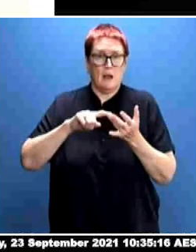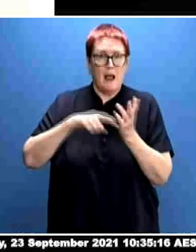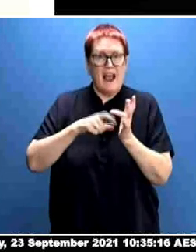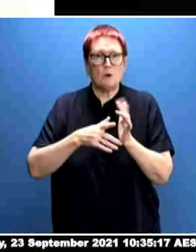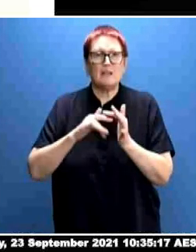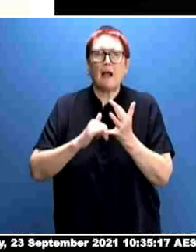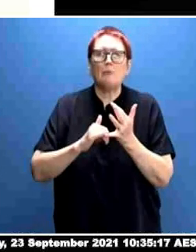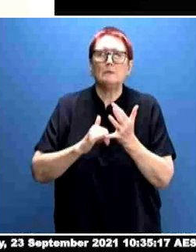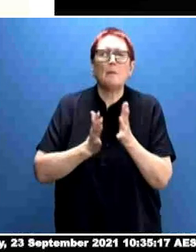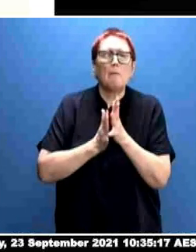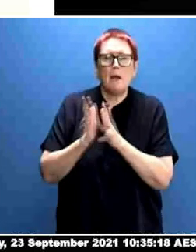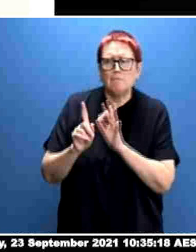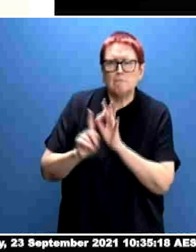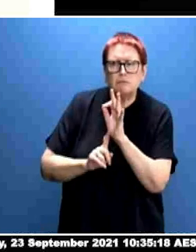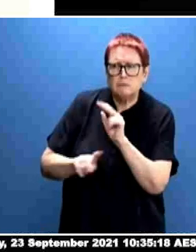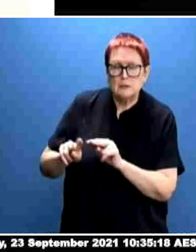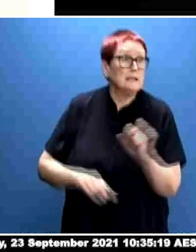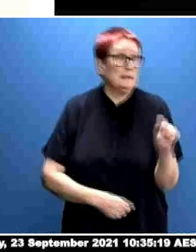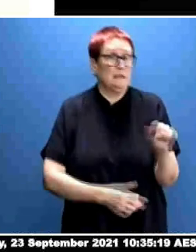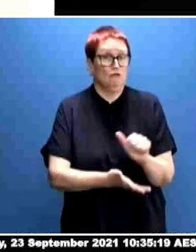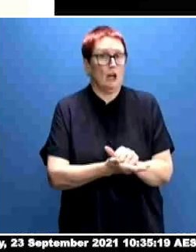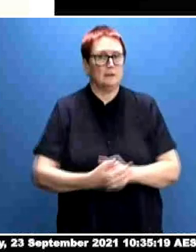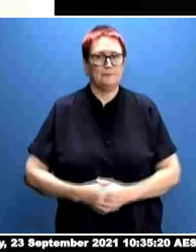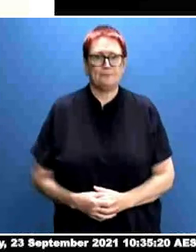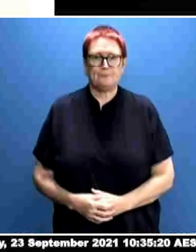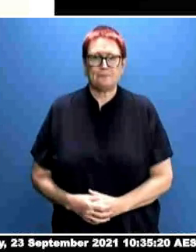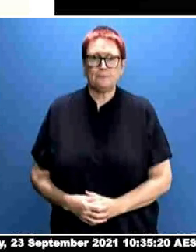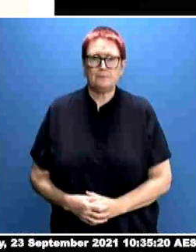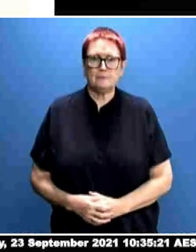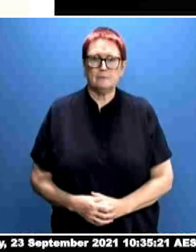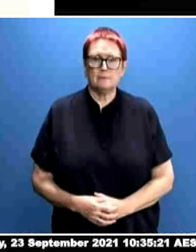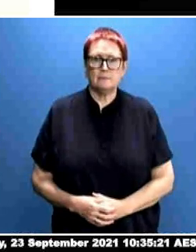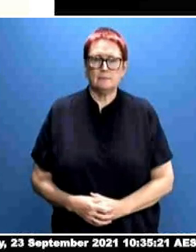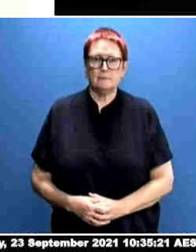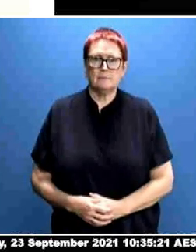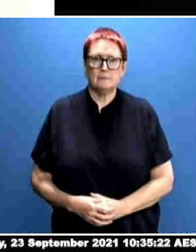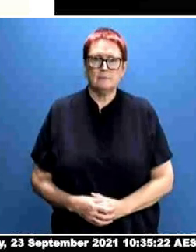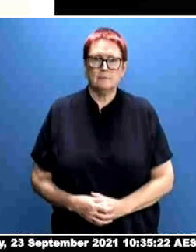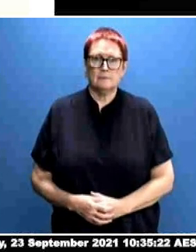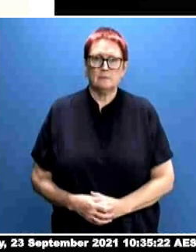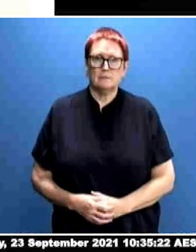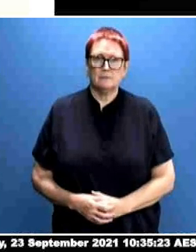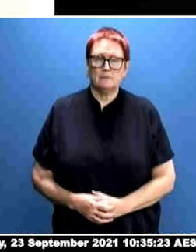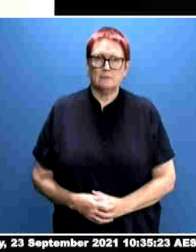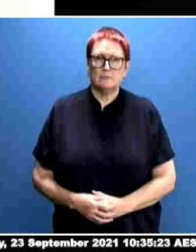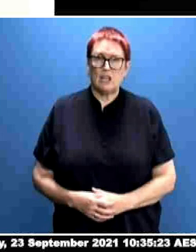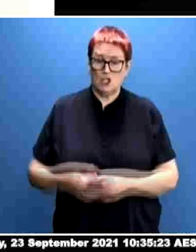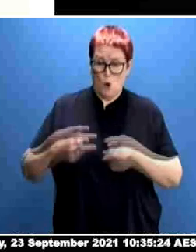I think is how it's described elsewhere? DR THOMPSON: Yes, yes. How are the outcomes of wellbeing under that model measured?